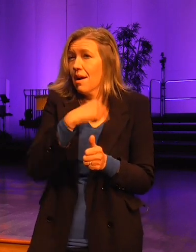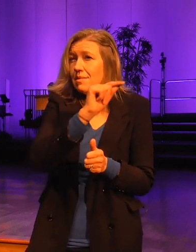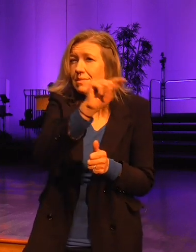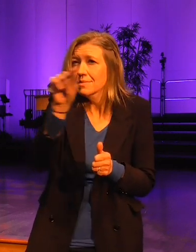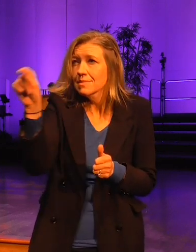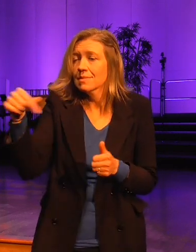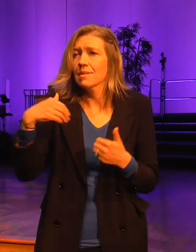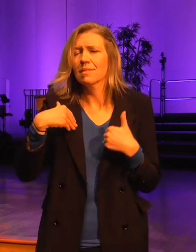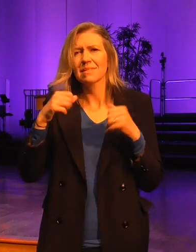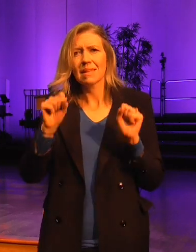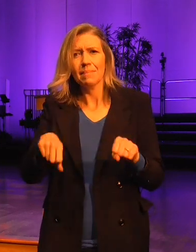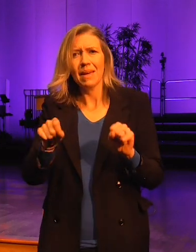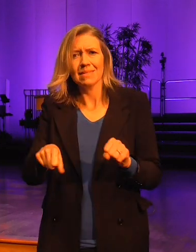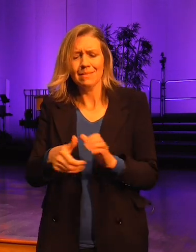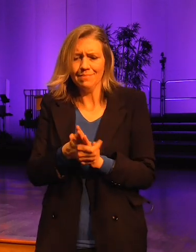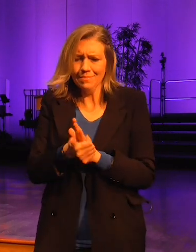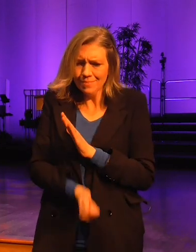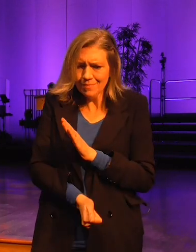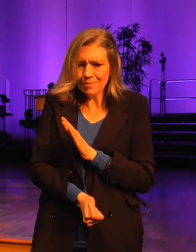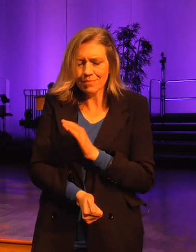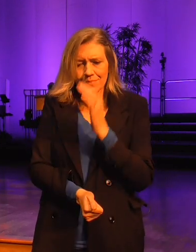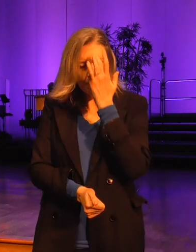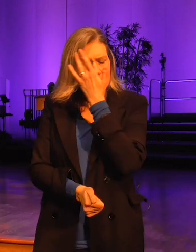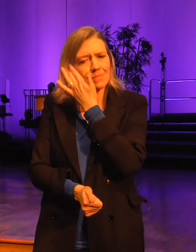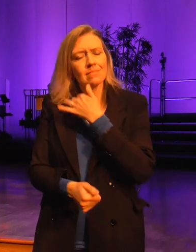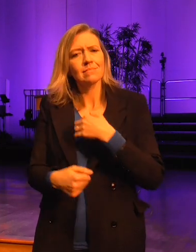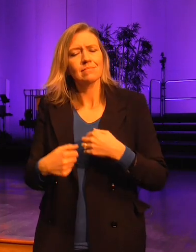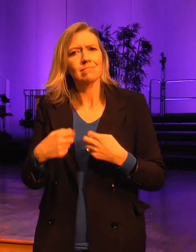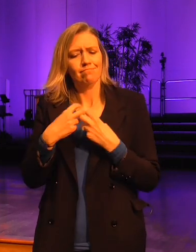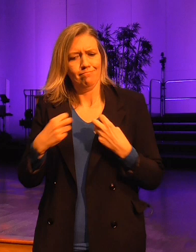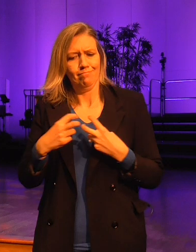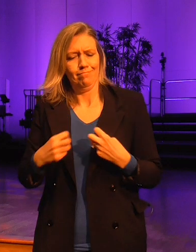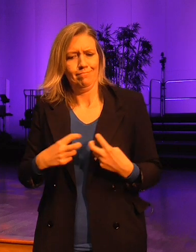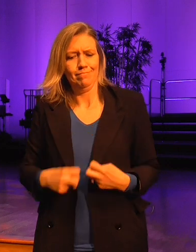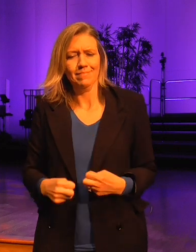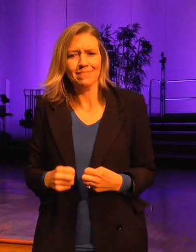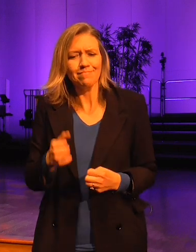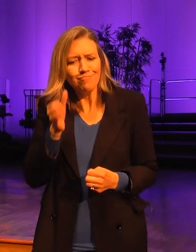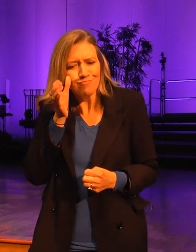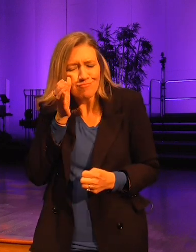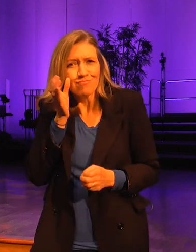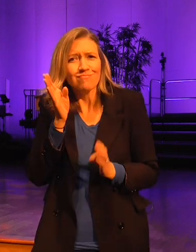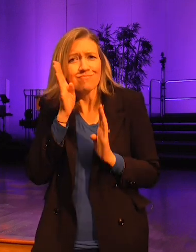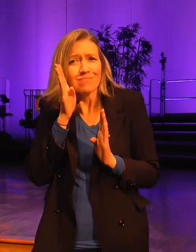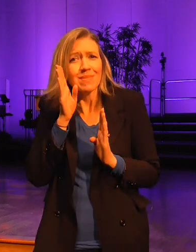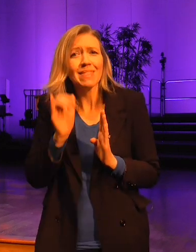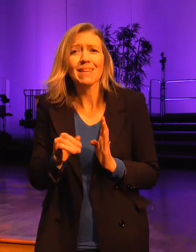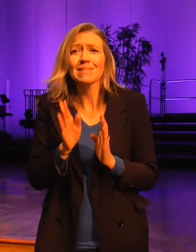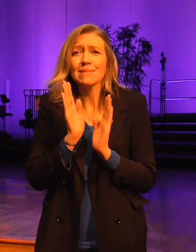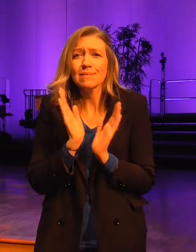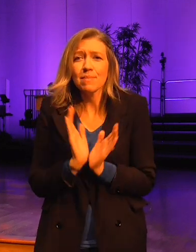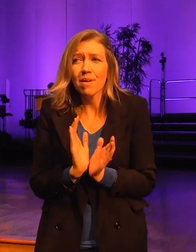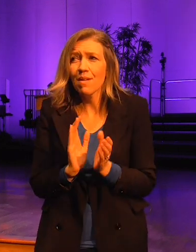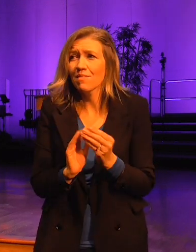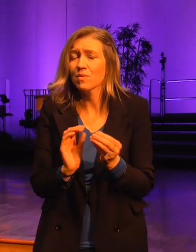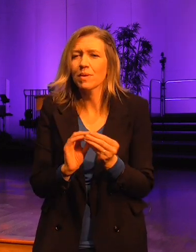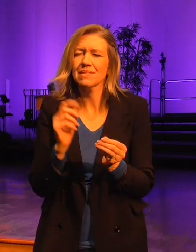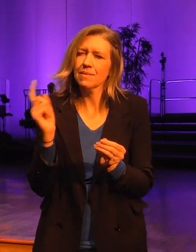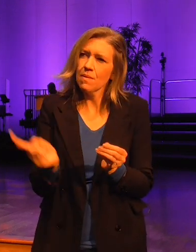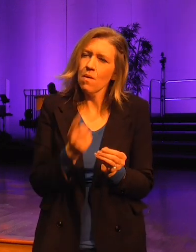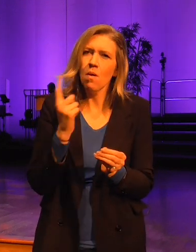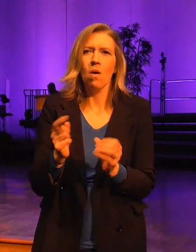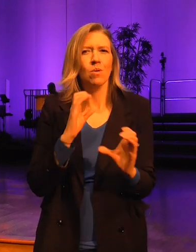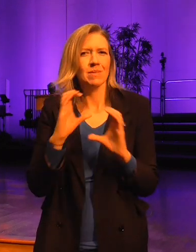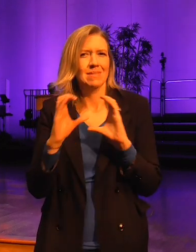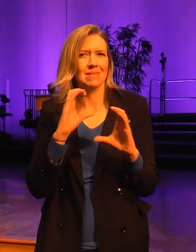to go inside and hear that still Small Voice that is always speaking to us waiting for our